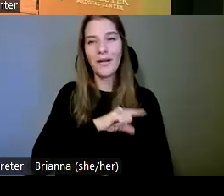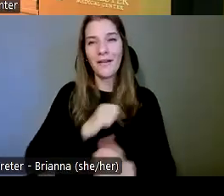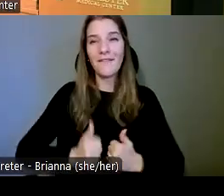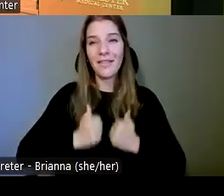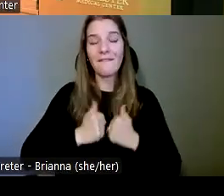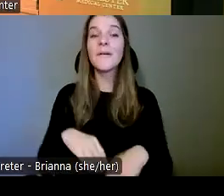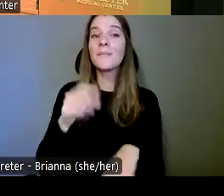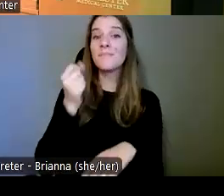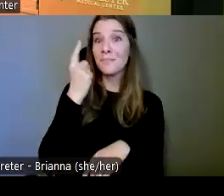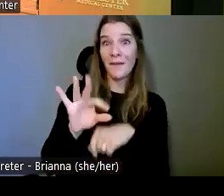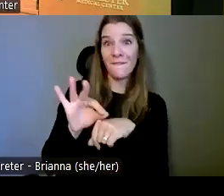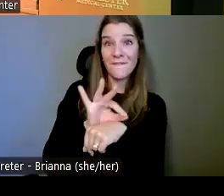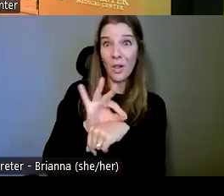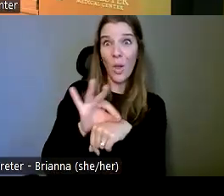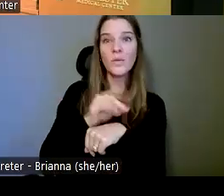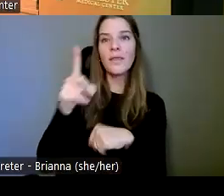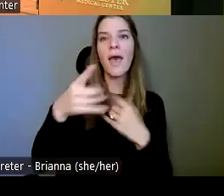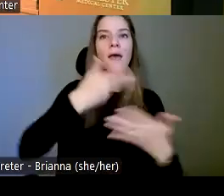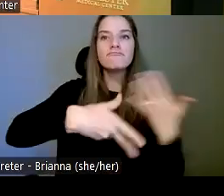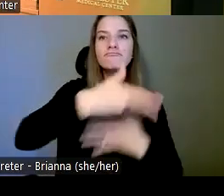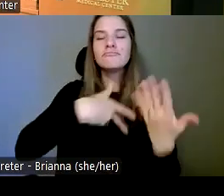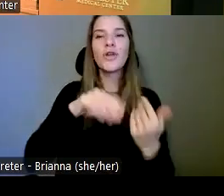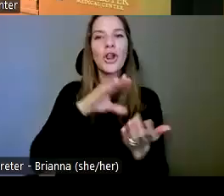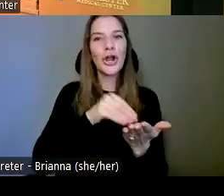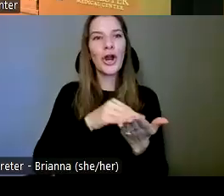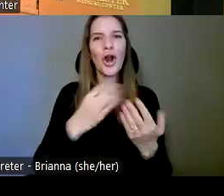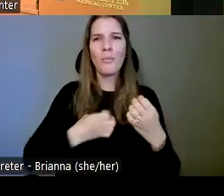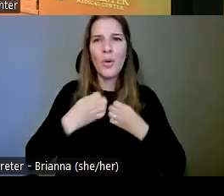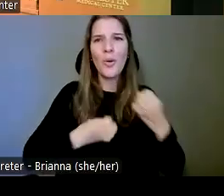the relational and the sort of communicative and sort of emotional aspects of health care